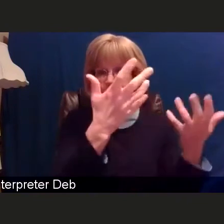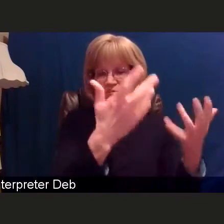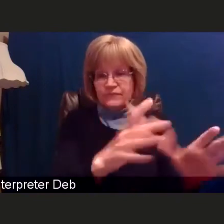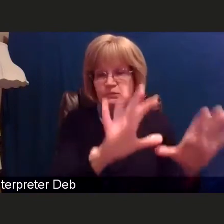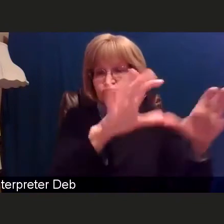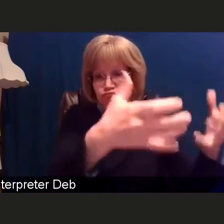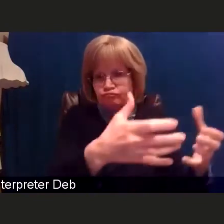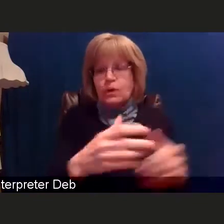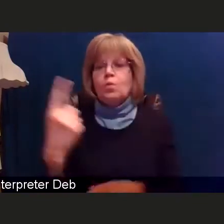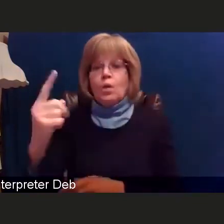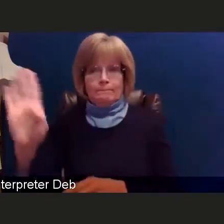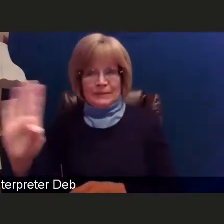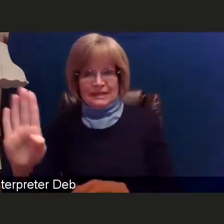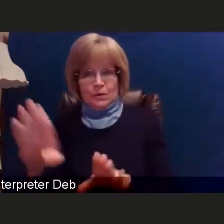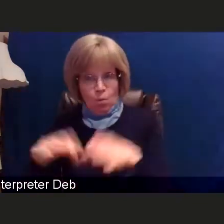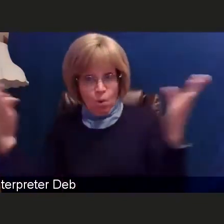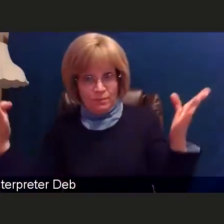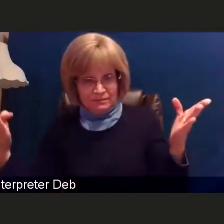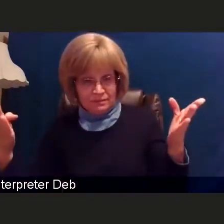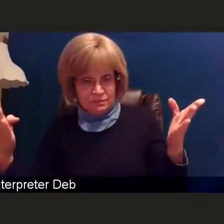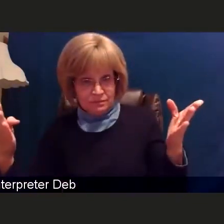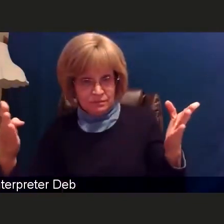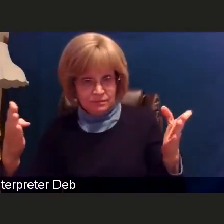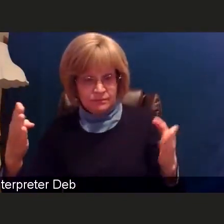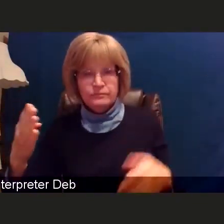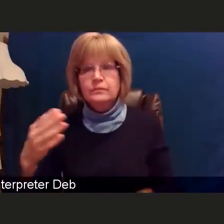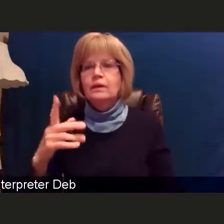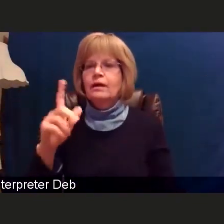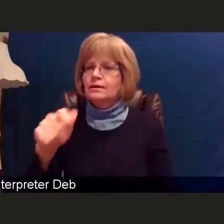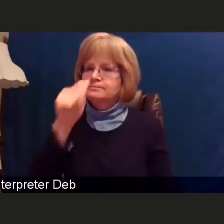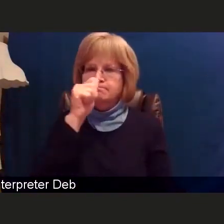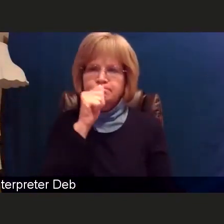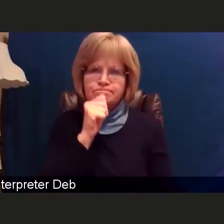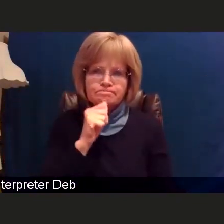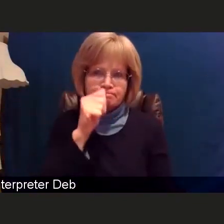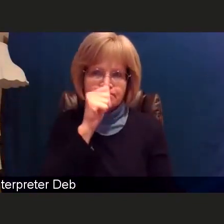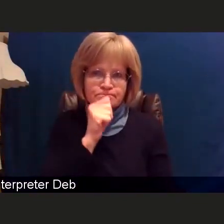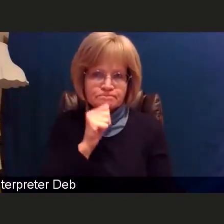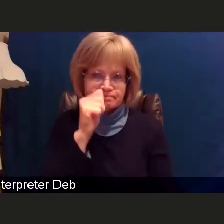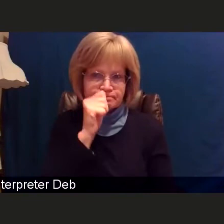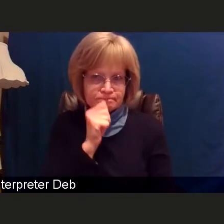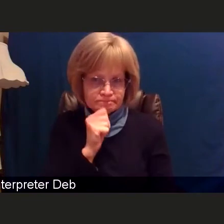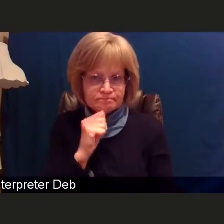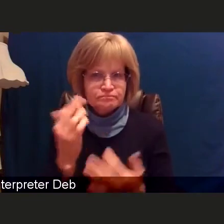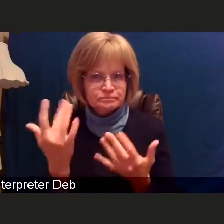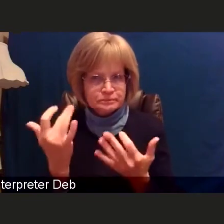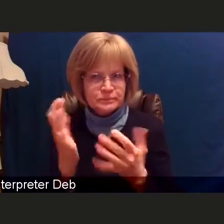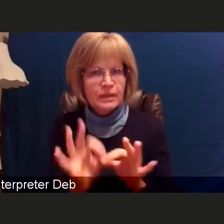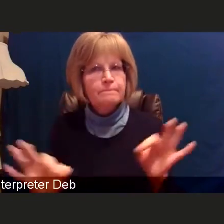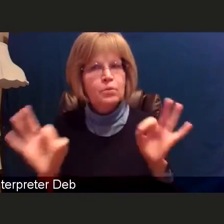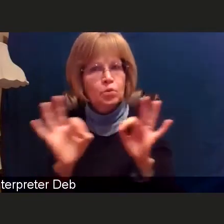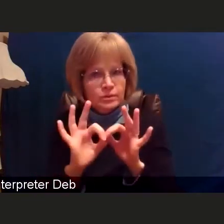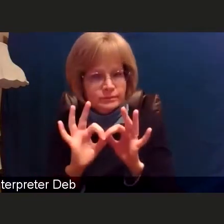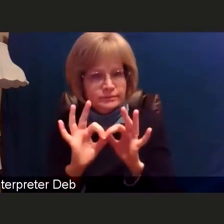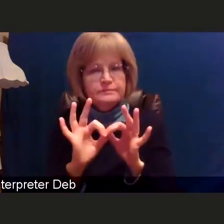I state that because patients is obviously important here, but that doesn't mean that there aren't certain things